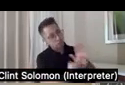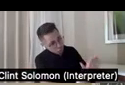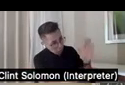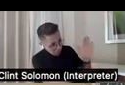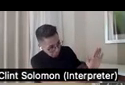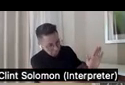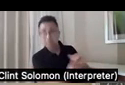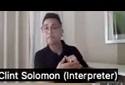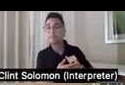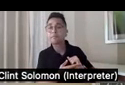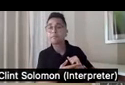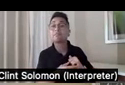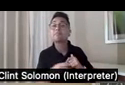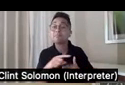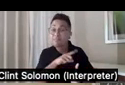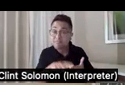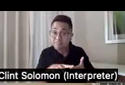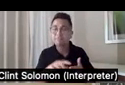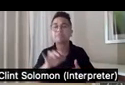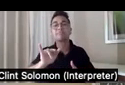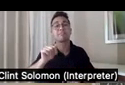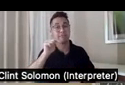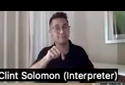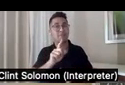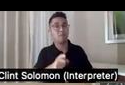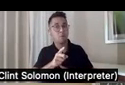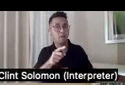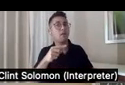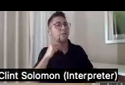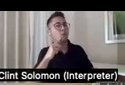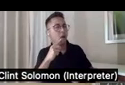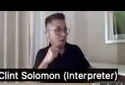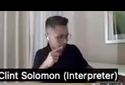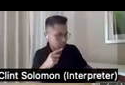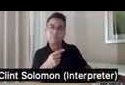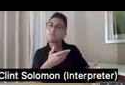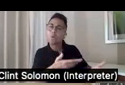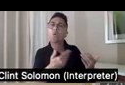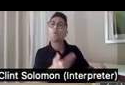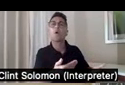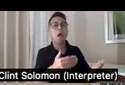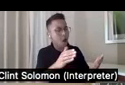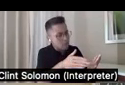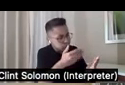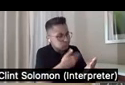we would then this is the time to have the child explore the different related objects in the story